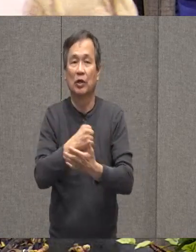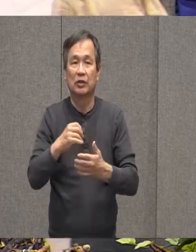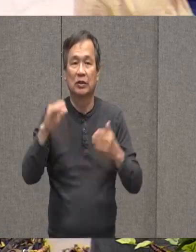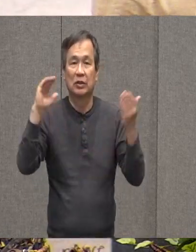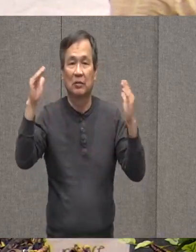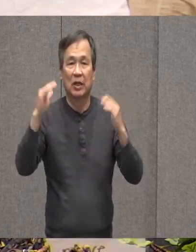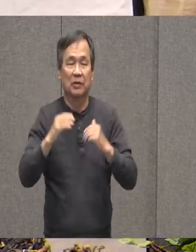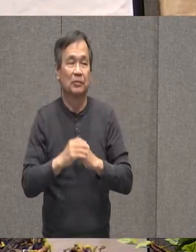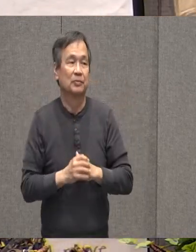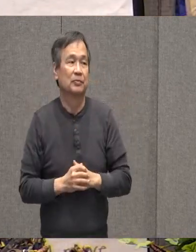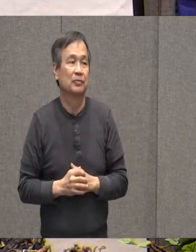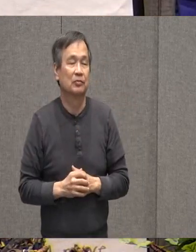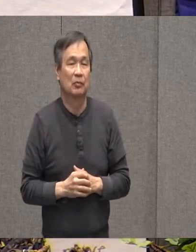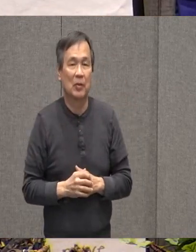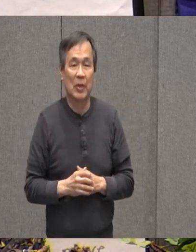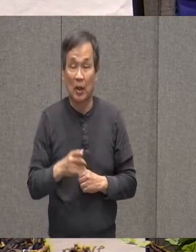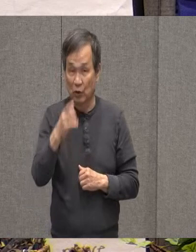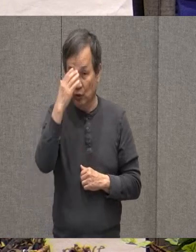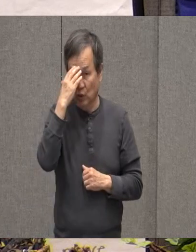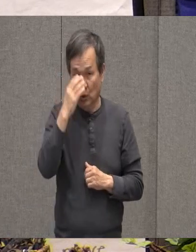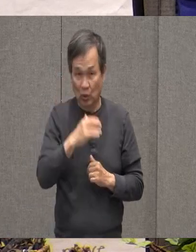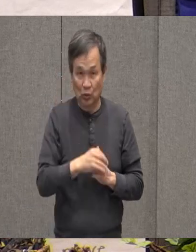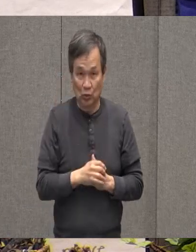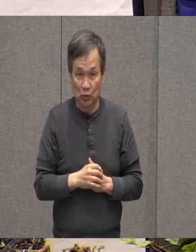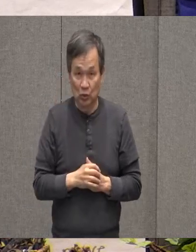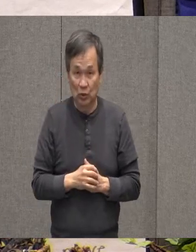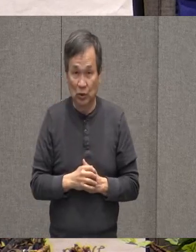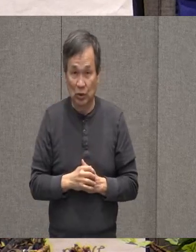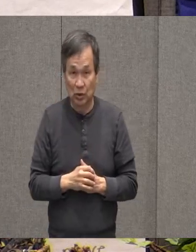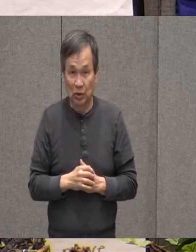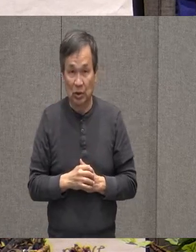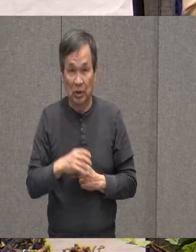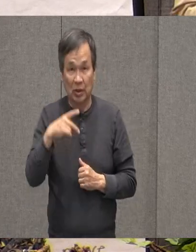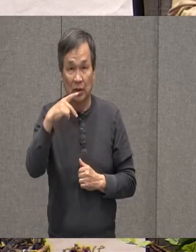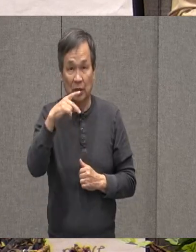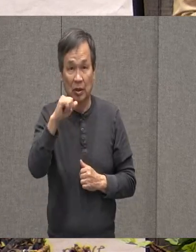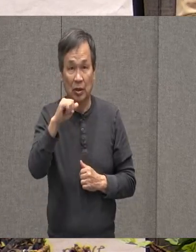How many of you know who Patrick Mahomes is?